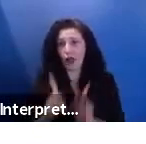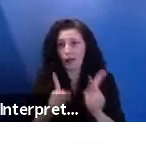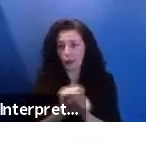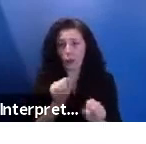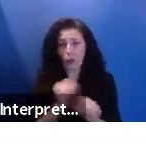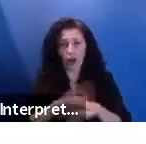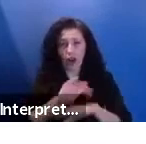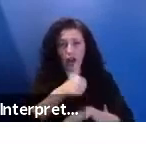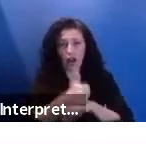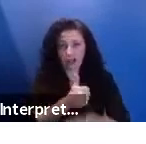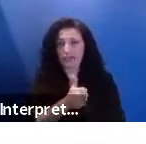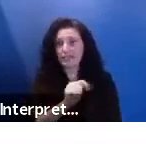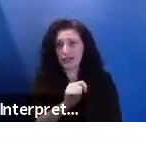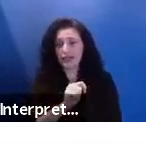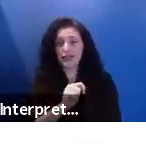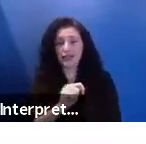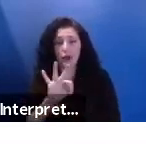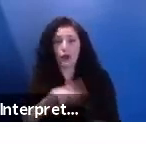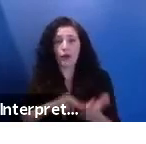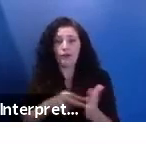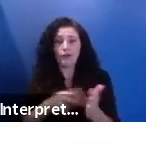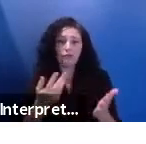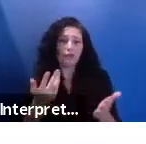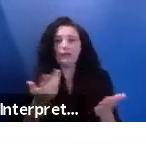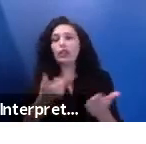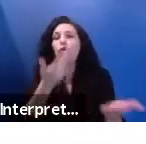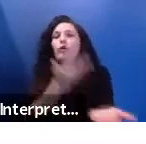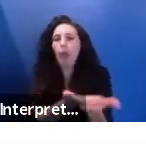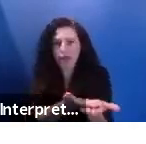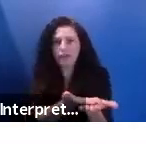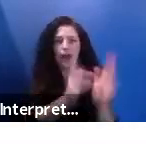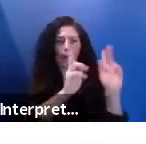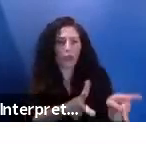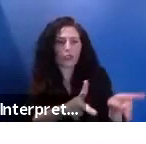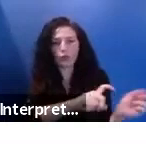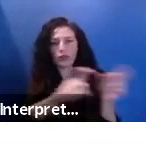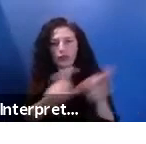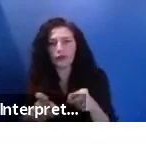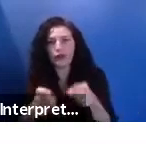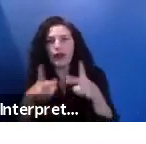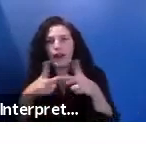So when you arrive, they should be providing you a mask, a face shield of necessary, et cetera.